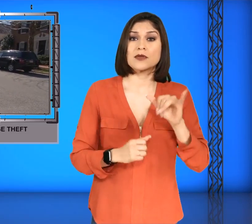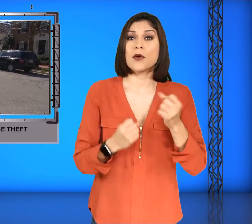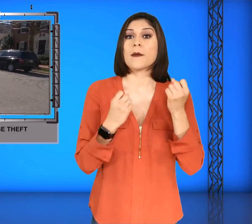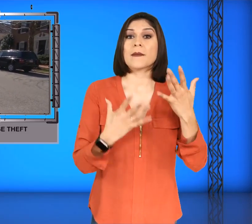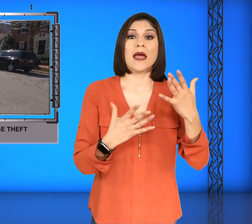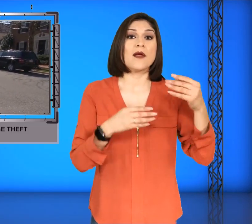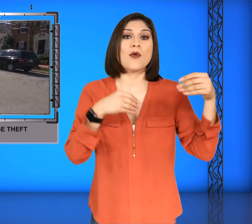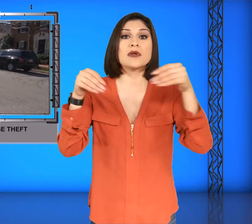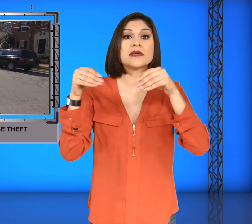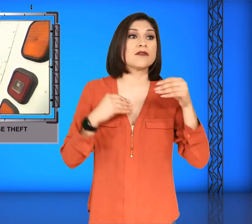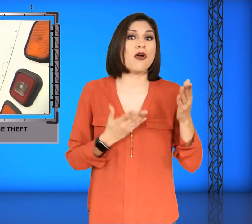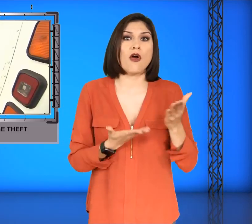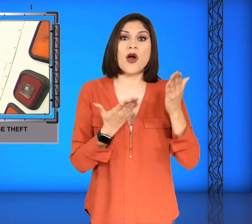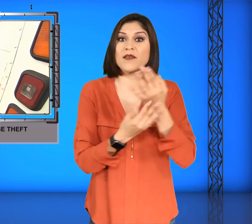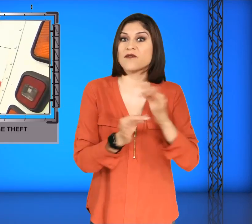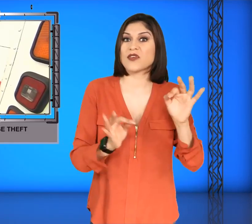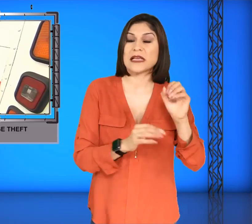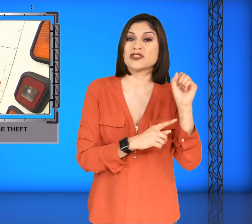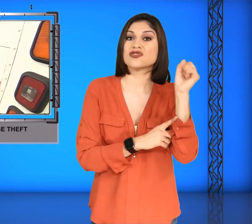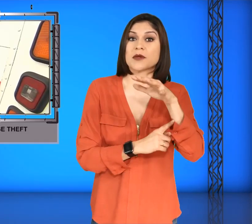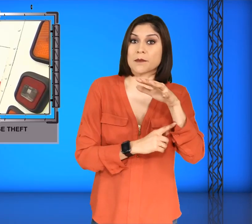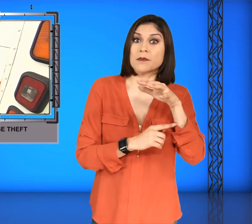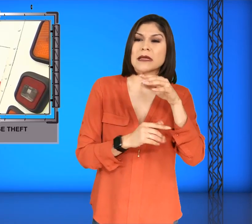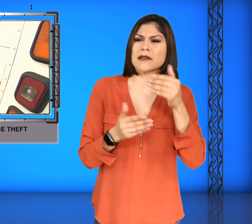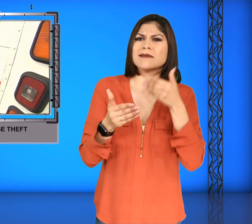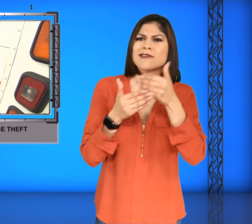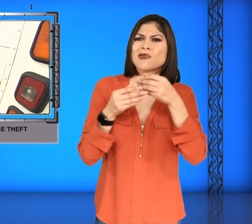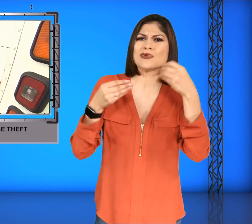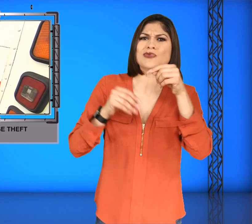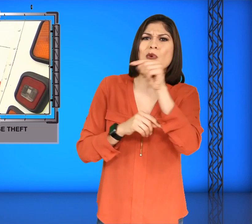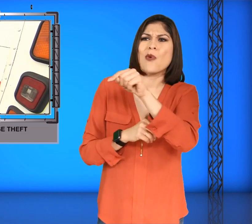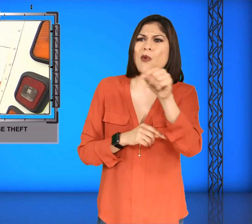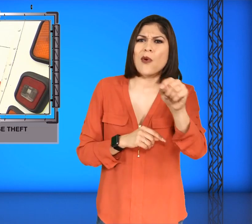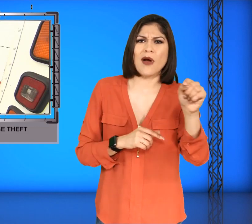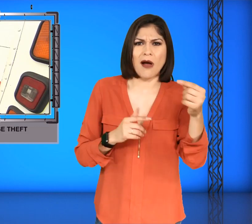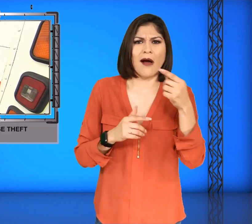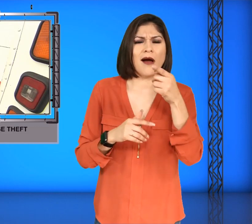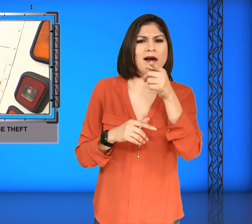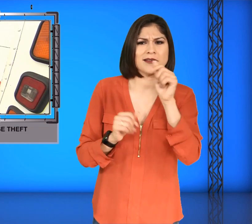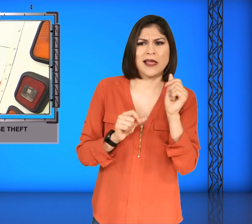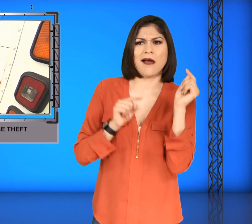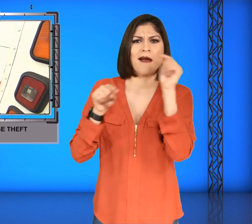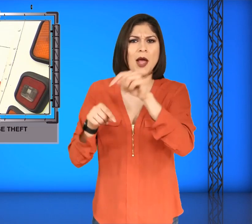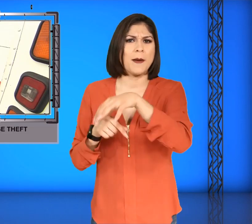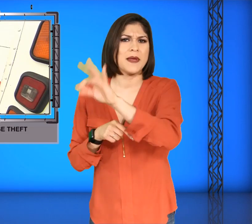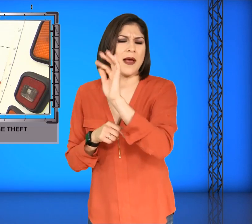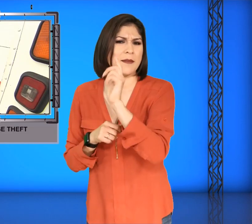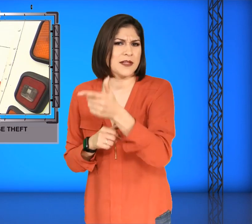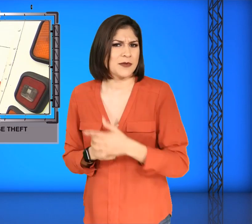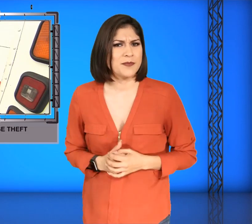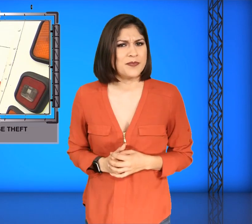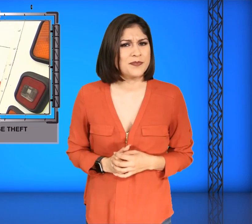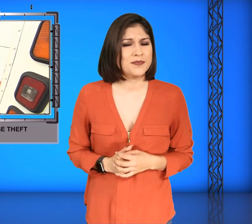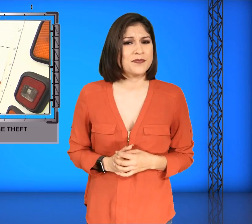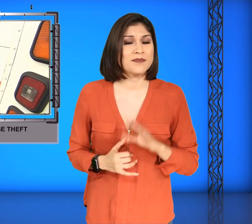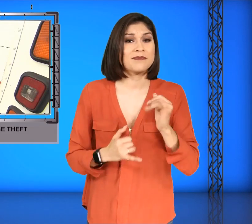Also, many retailers offer free shipping directly to a nearby store where you can pick up your items.